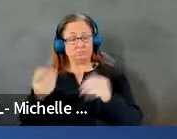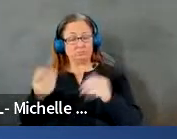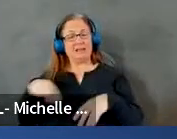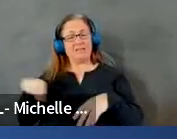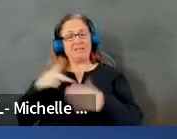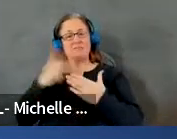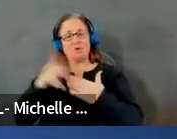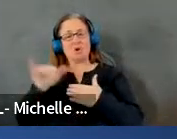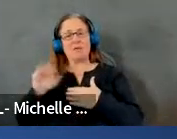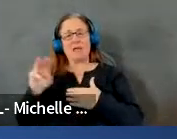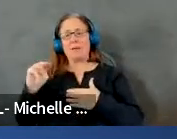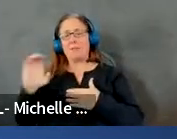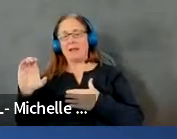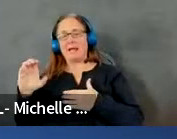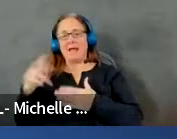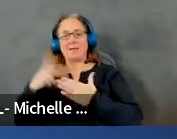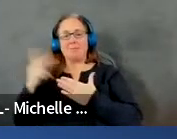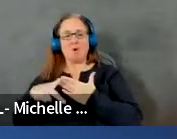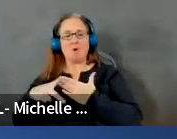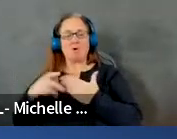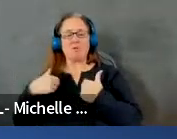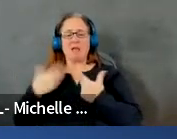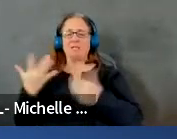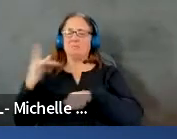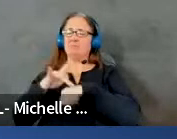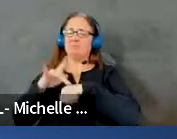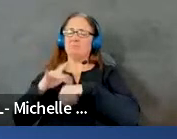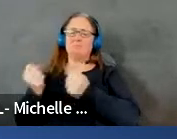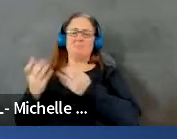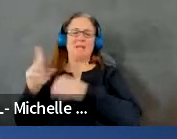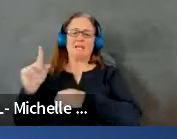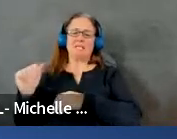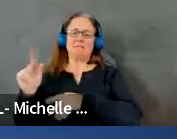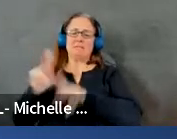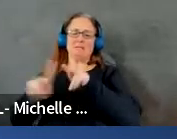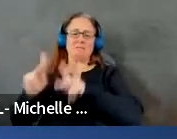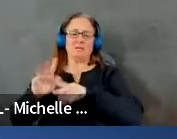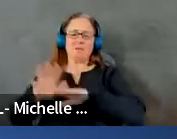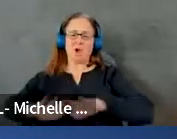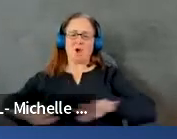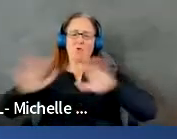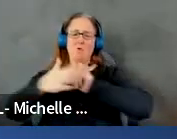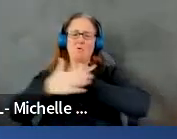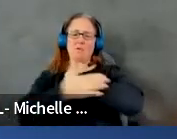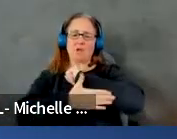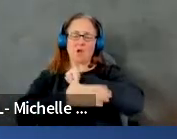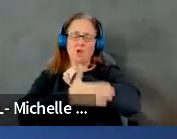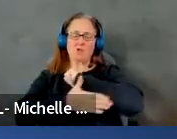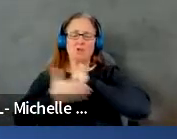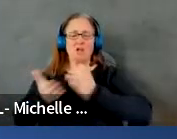Medicaid program, which touch millions of disabled people across the country and provide critical